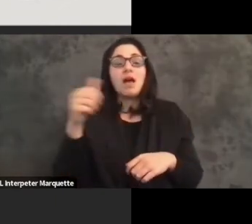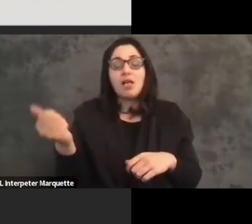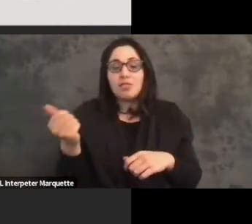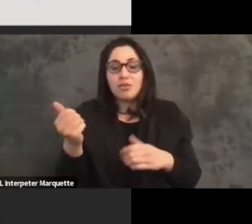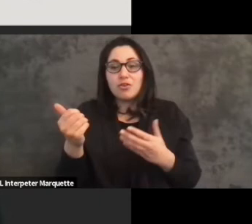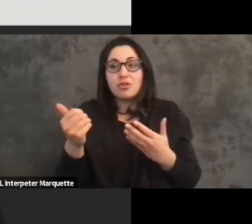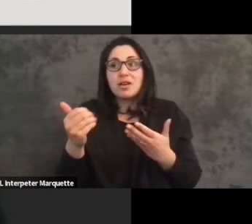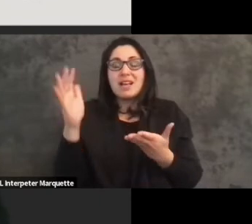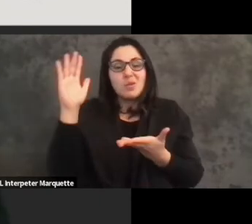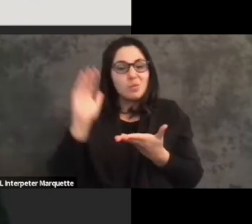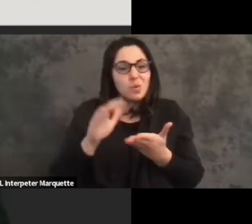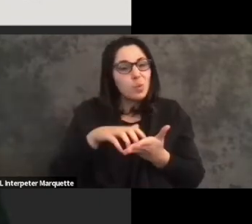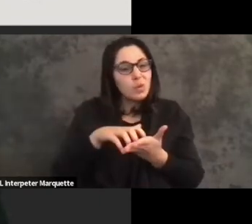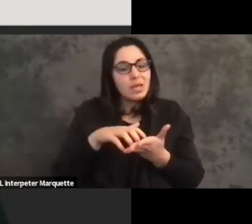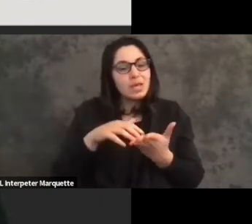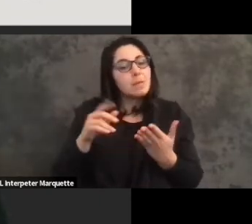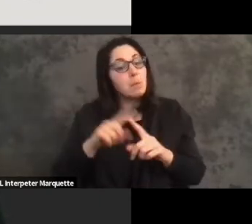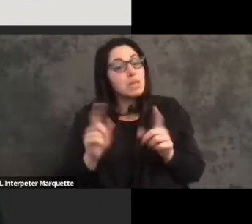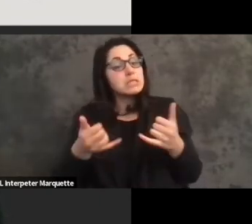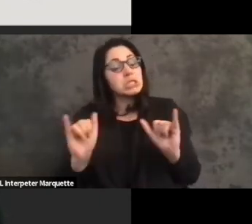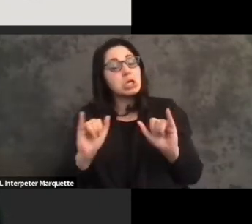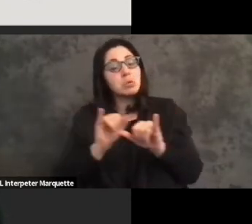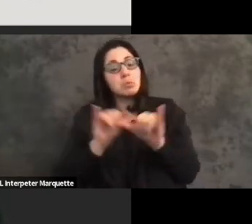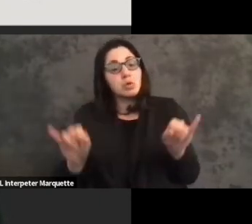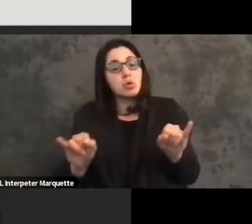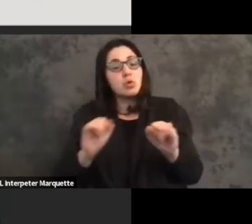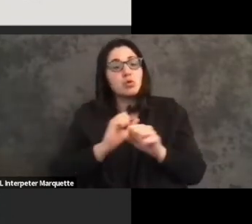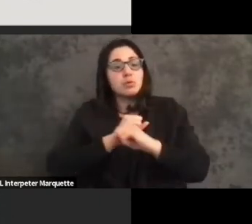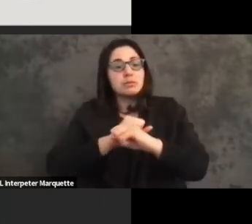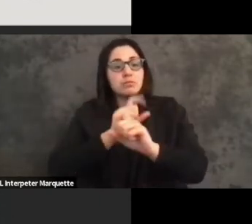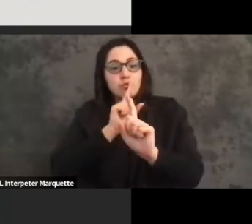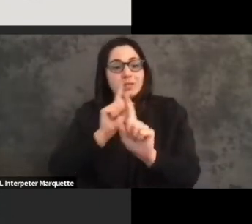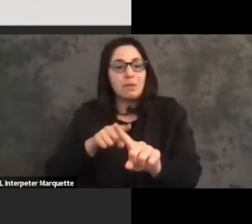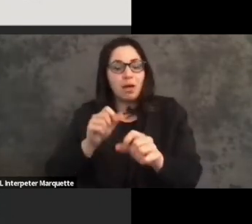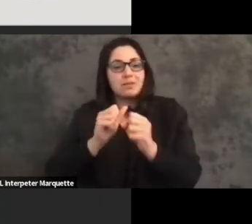Long COVID But too soon to know exactly what's going on. It's possible that there is a less